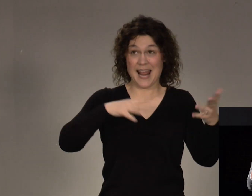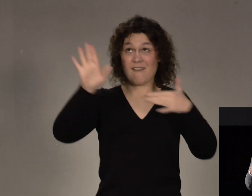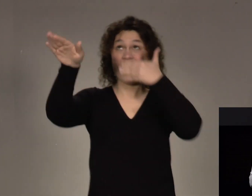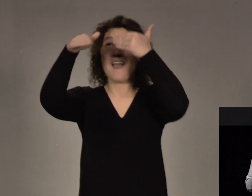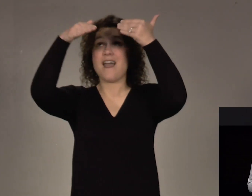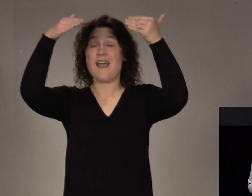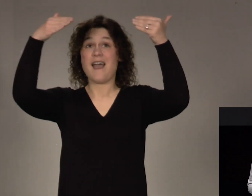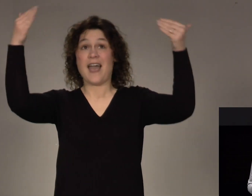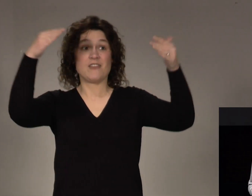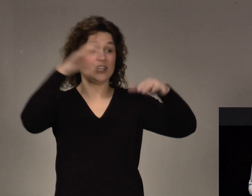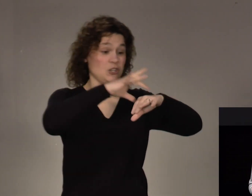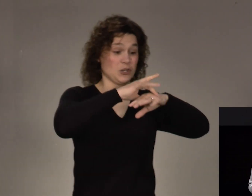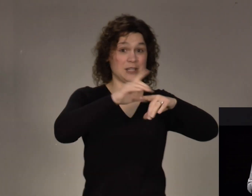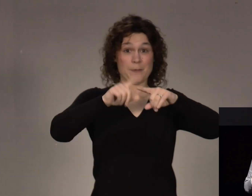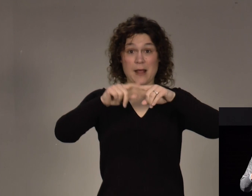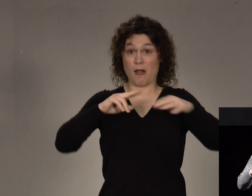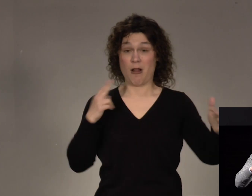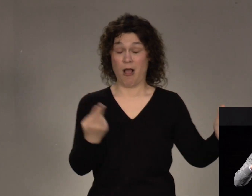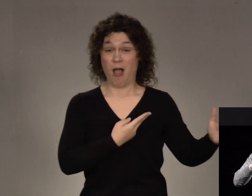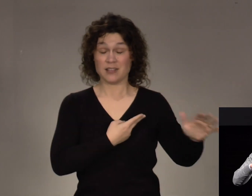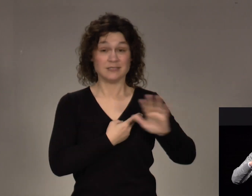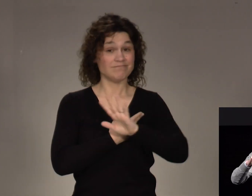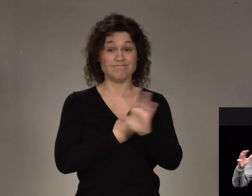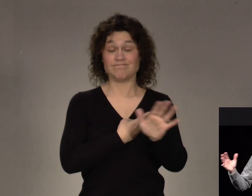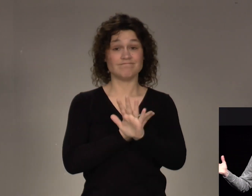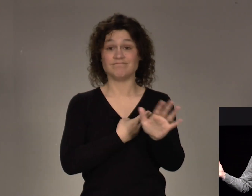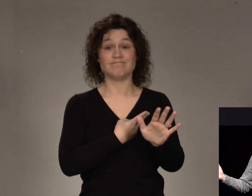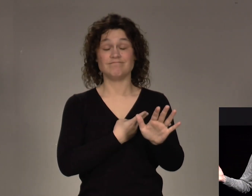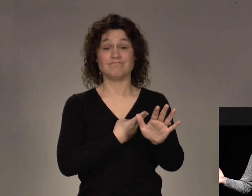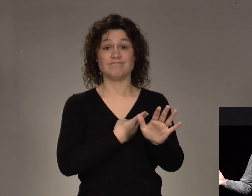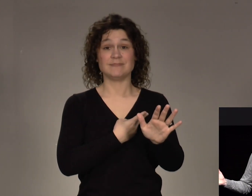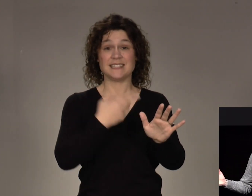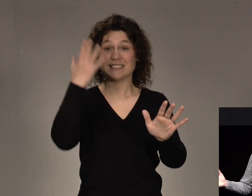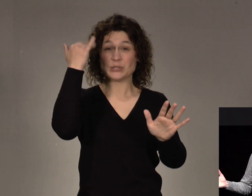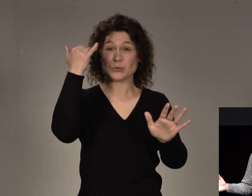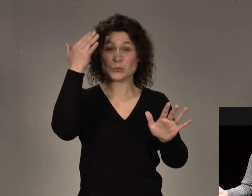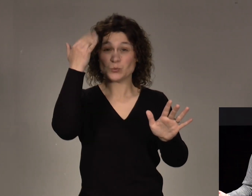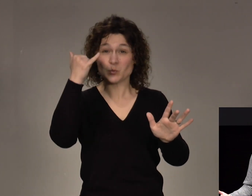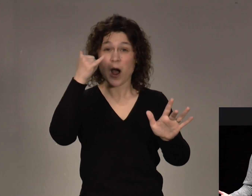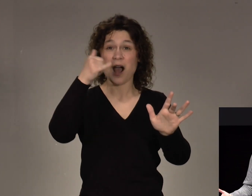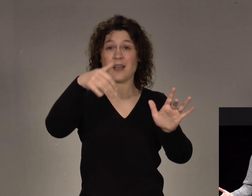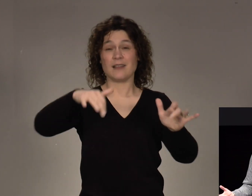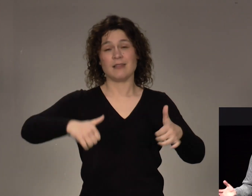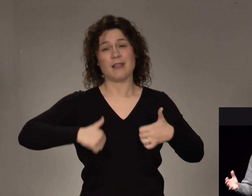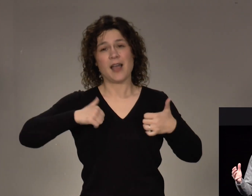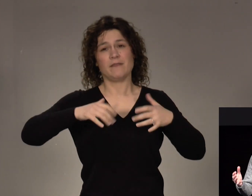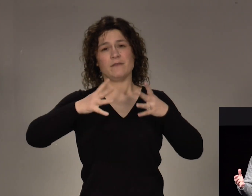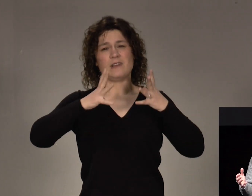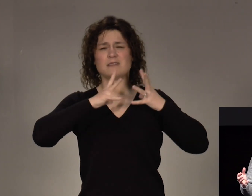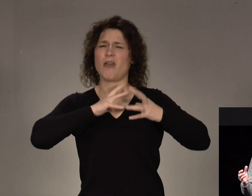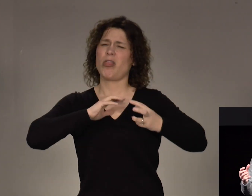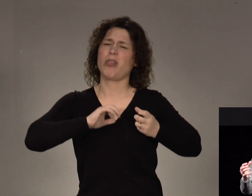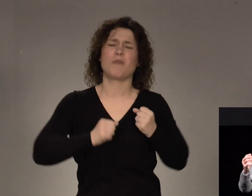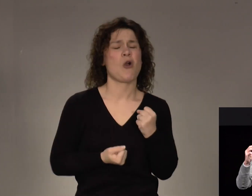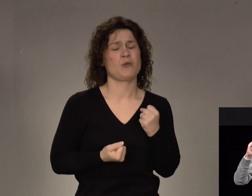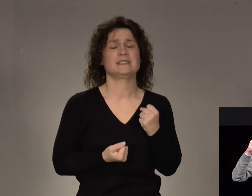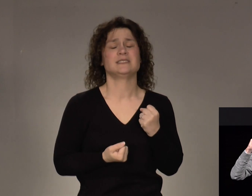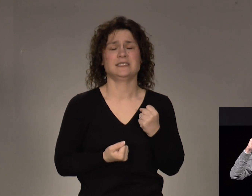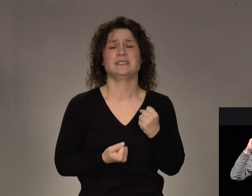depend upon us. And so this is why life is broken. And this is why the